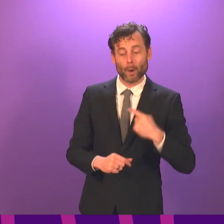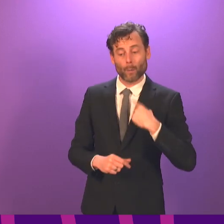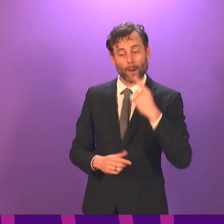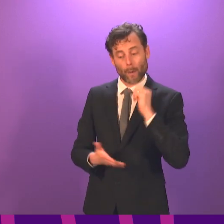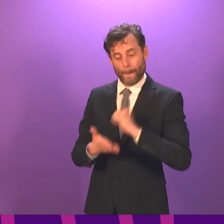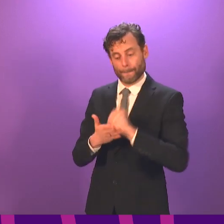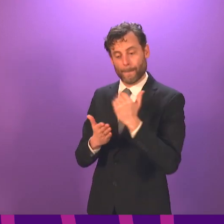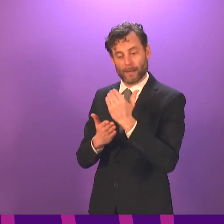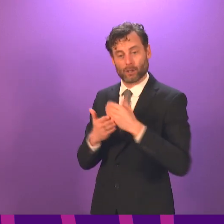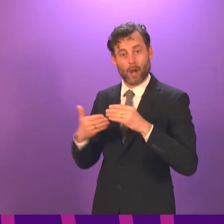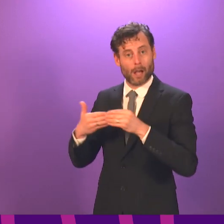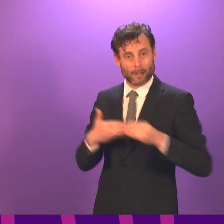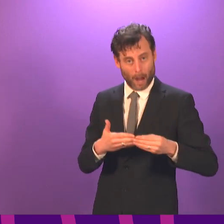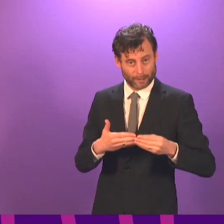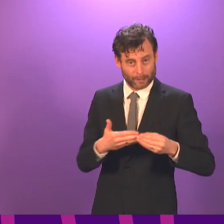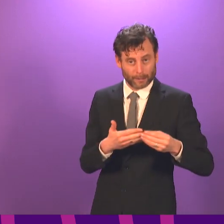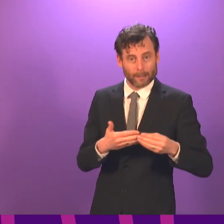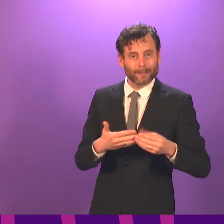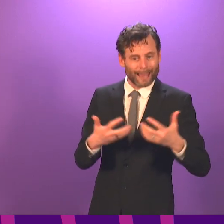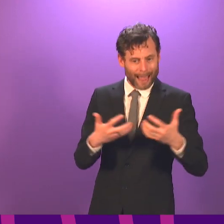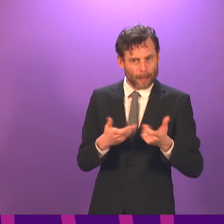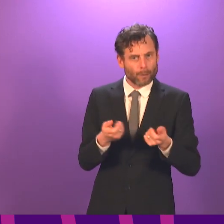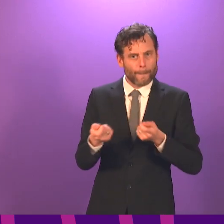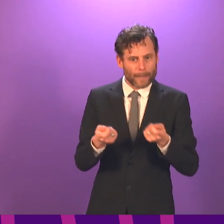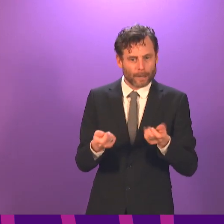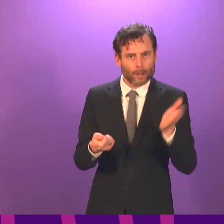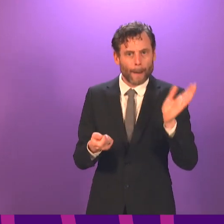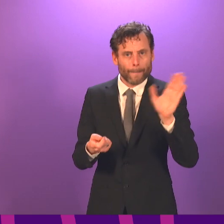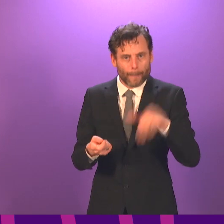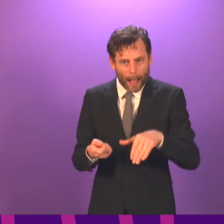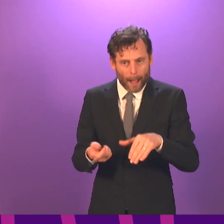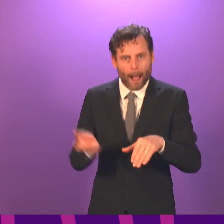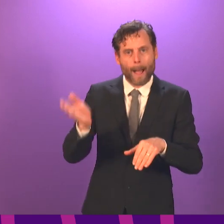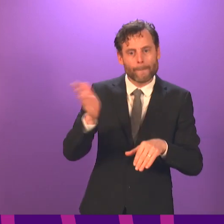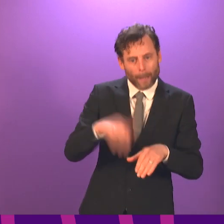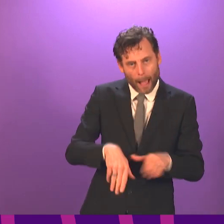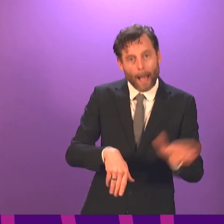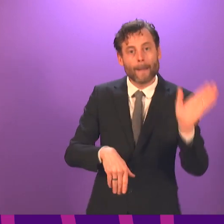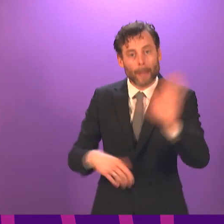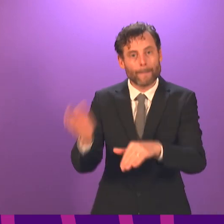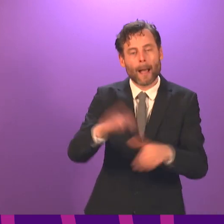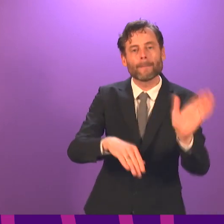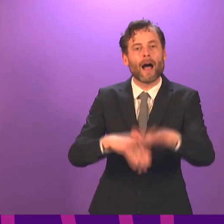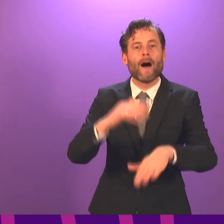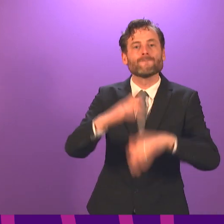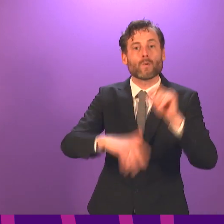on the phased return, and local authorities will have flexibility in how they implement